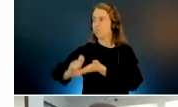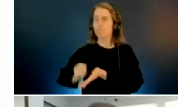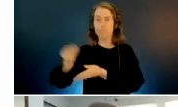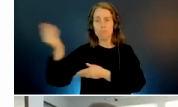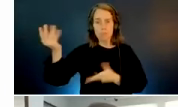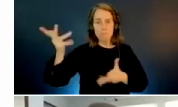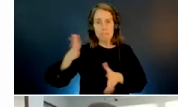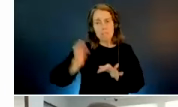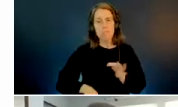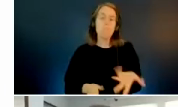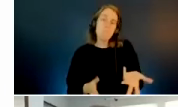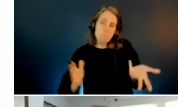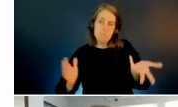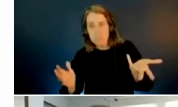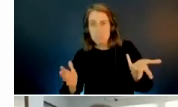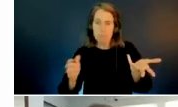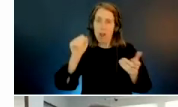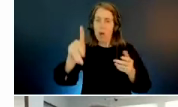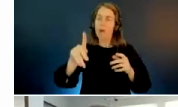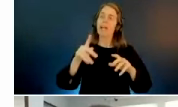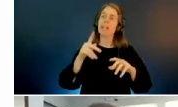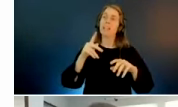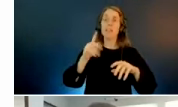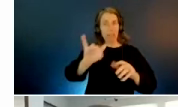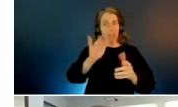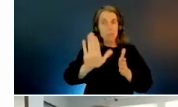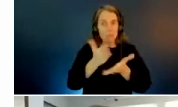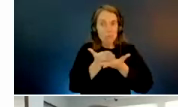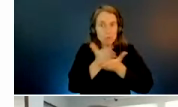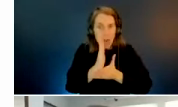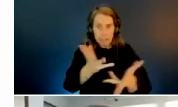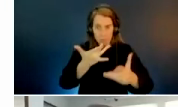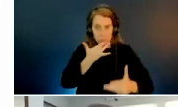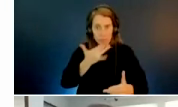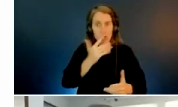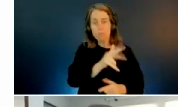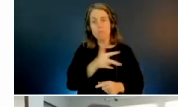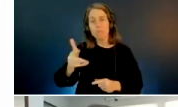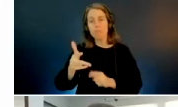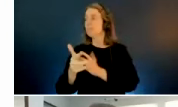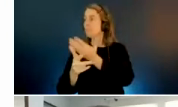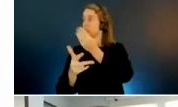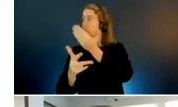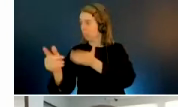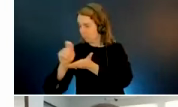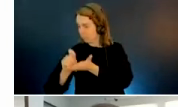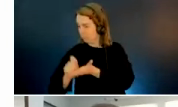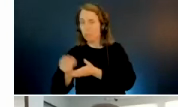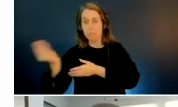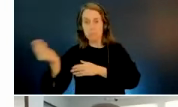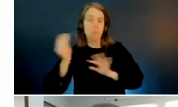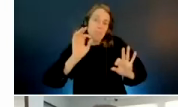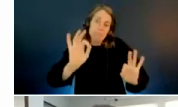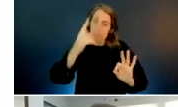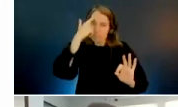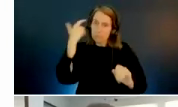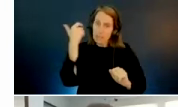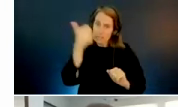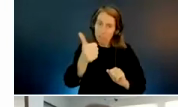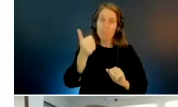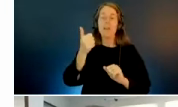but that does not remove any responsibility of the county to have those polling places accessible